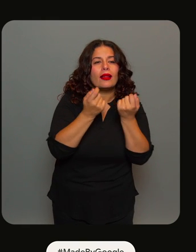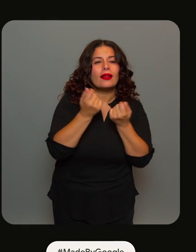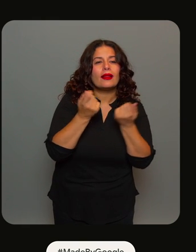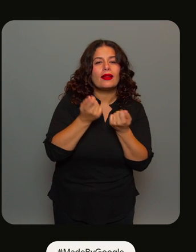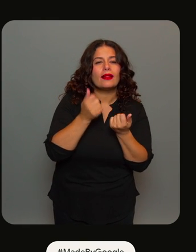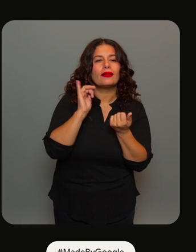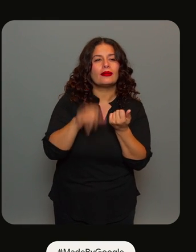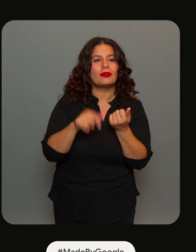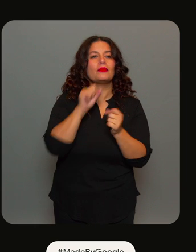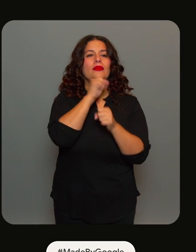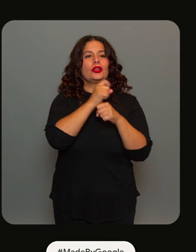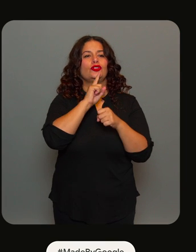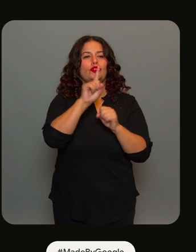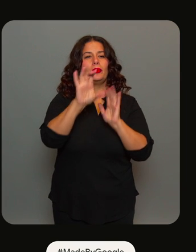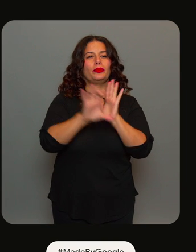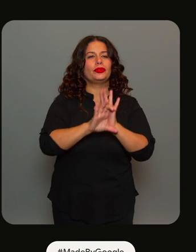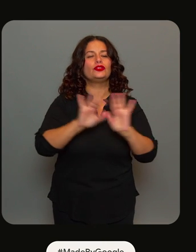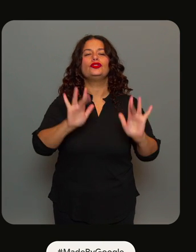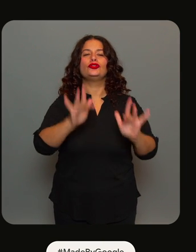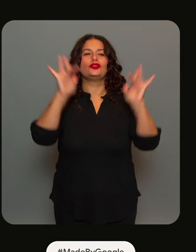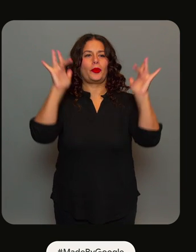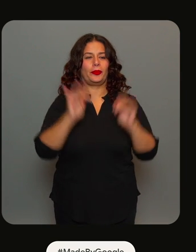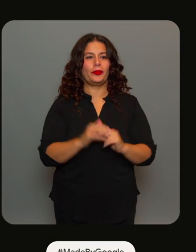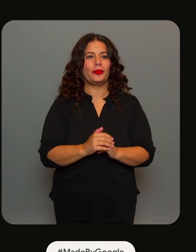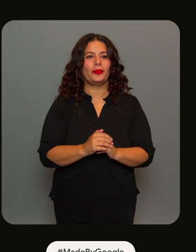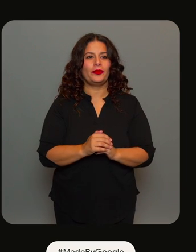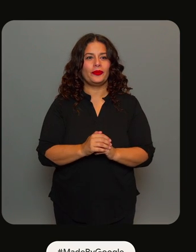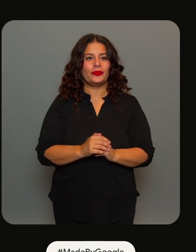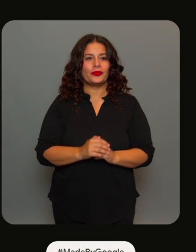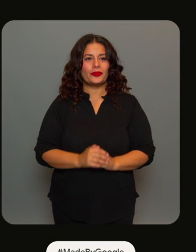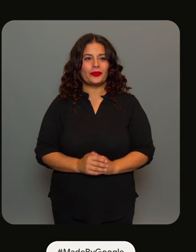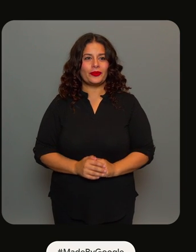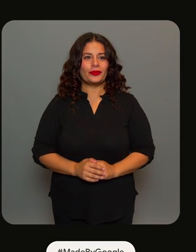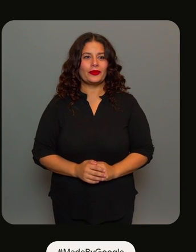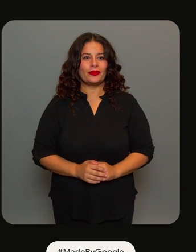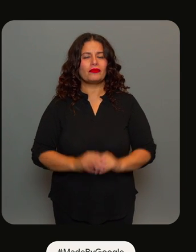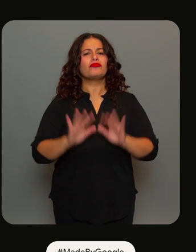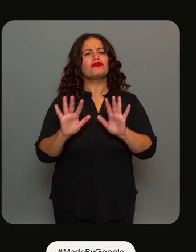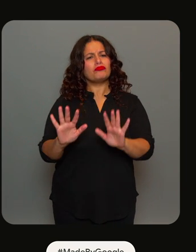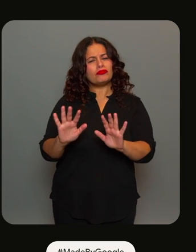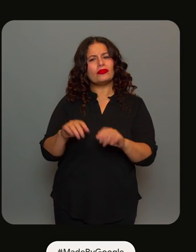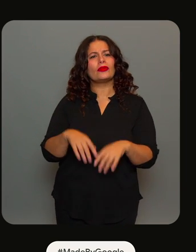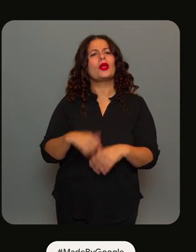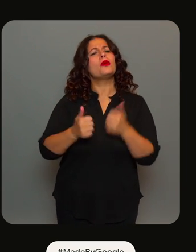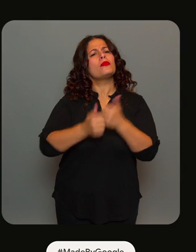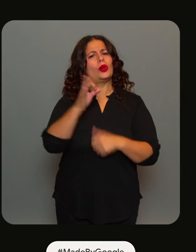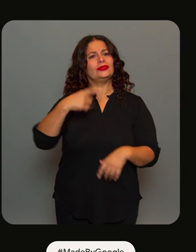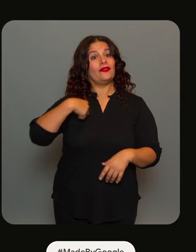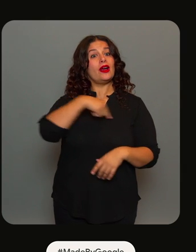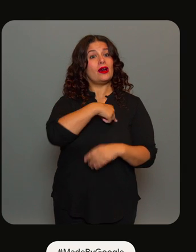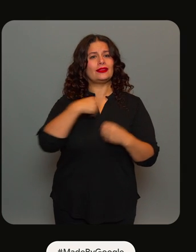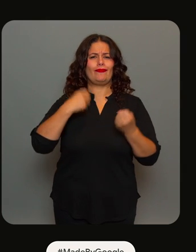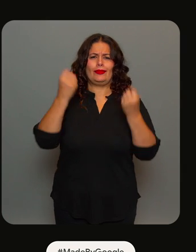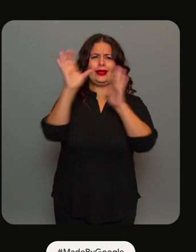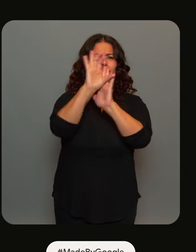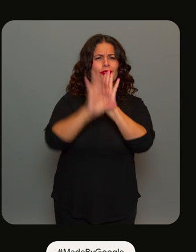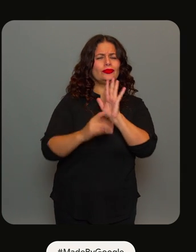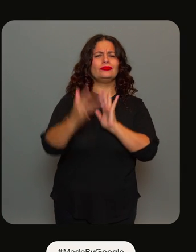so your images are incredibly sharp. Now, most of us have a large collection of old photos, but